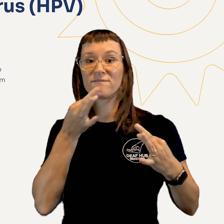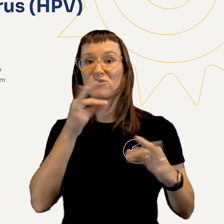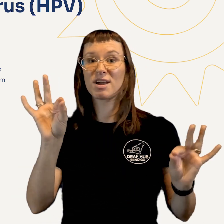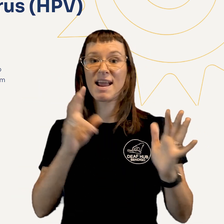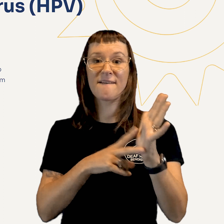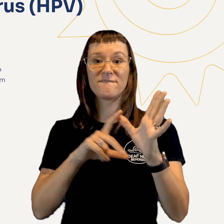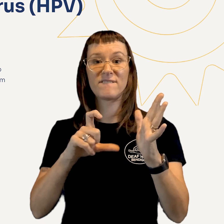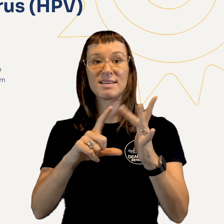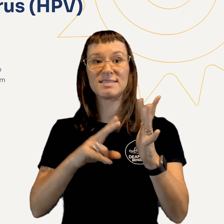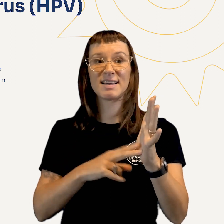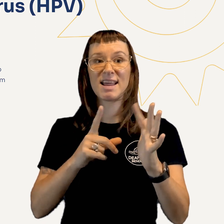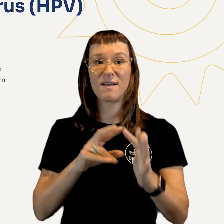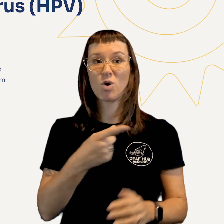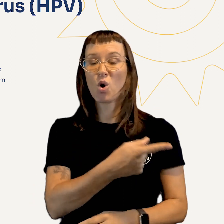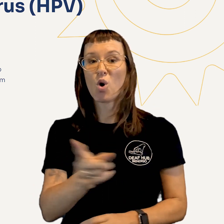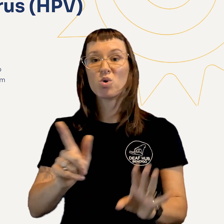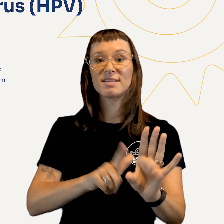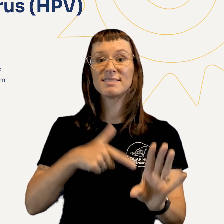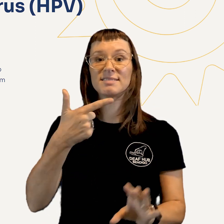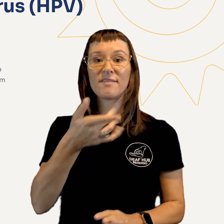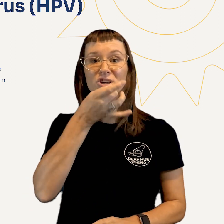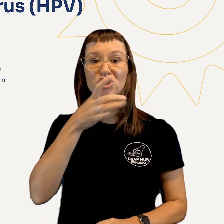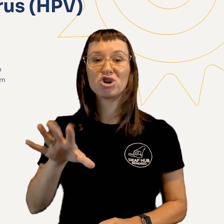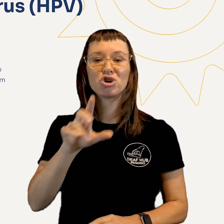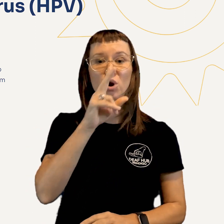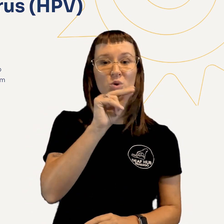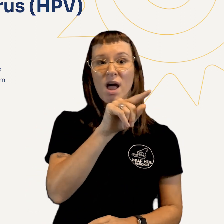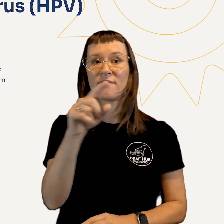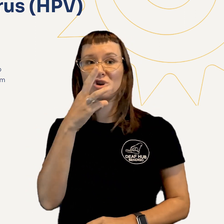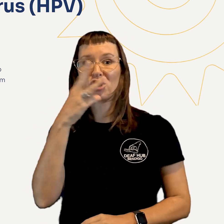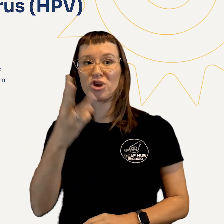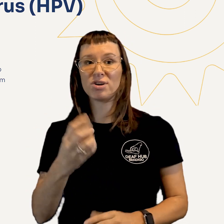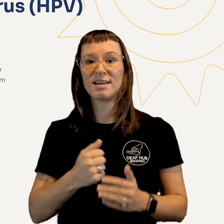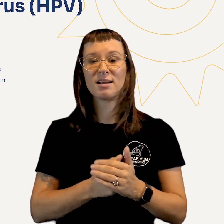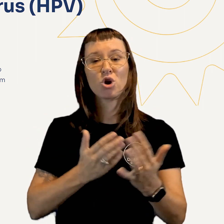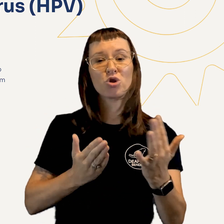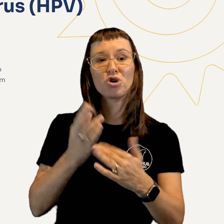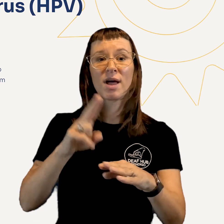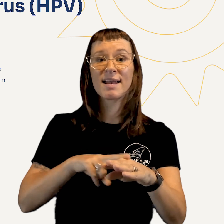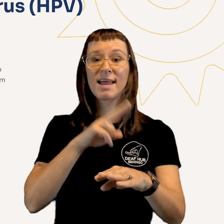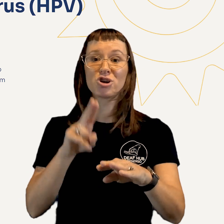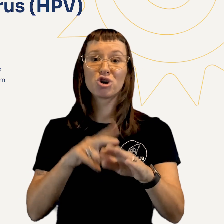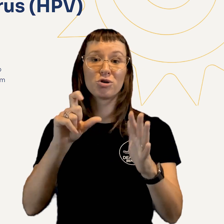In Victoria, the HPV vaccine is available for free to all adolescents in year 7 of secondary school,